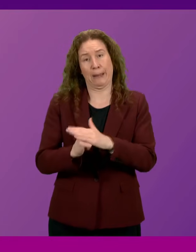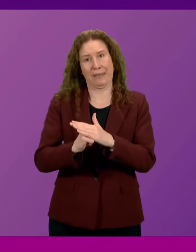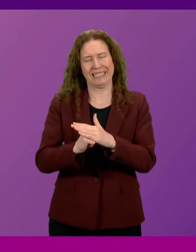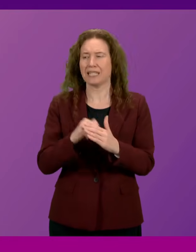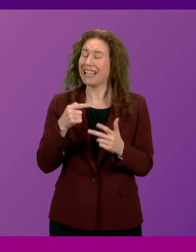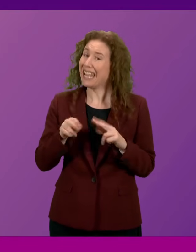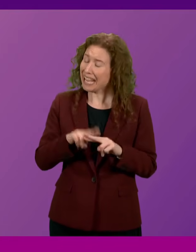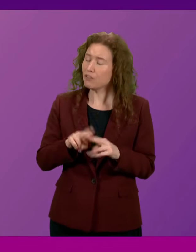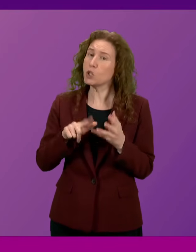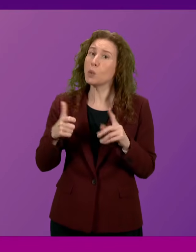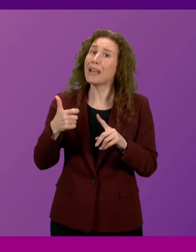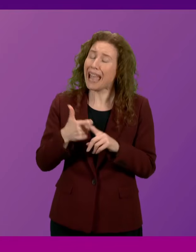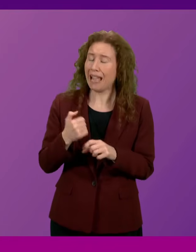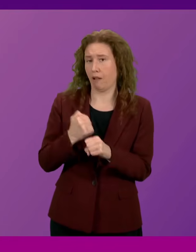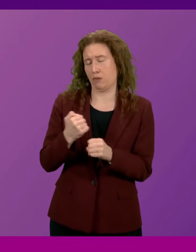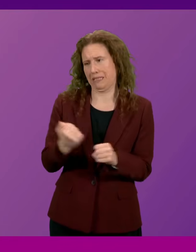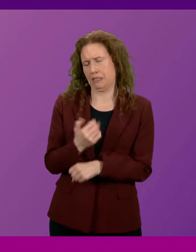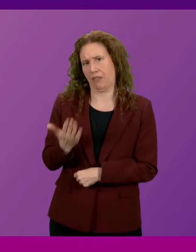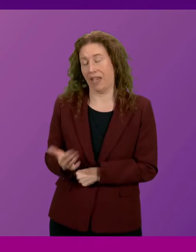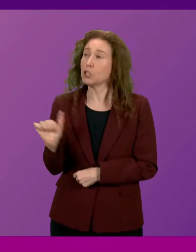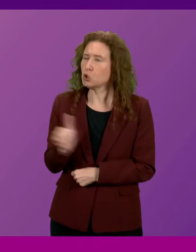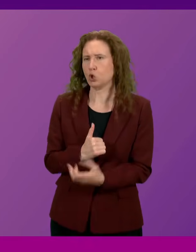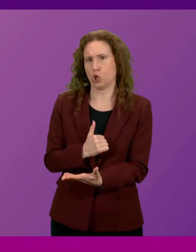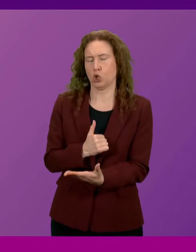was taken by the United Kingdom Government—and it should be—up to £150 million would be freed